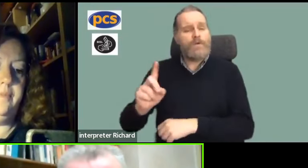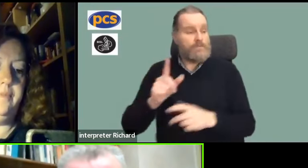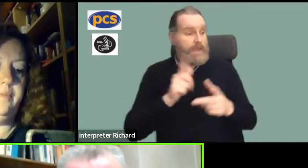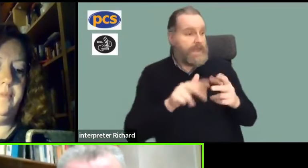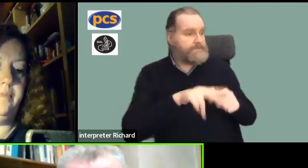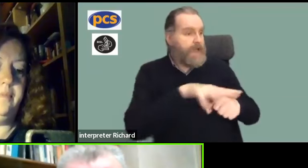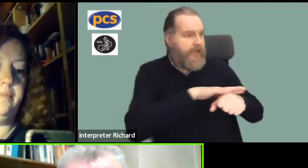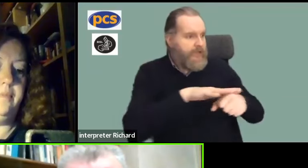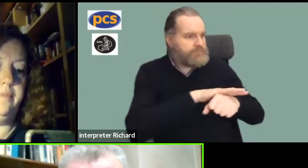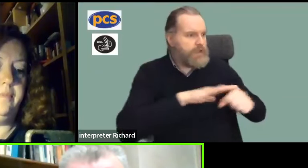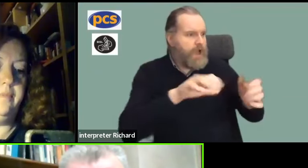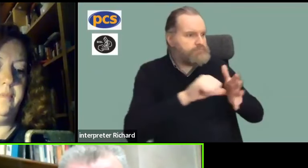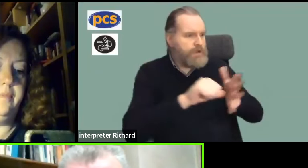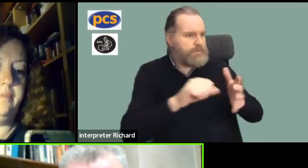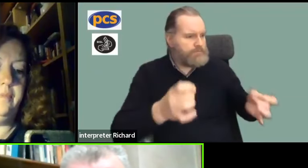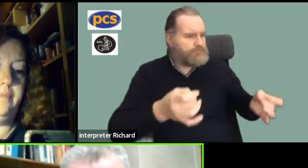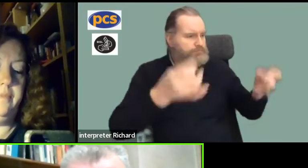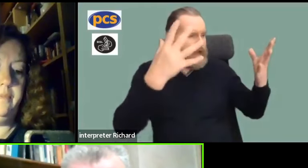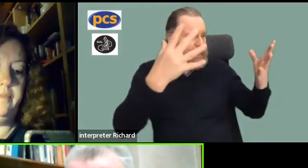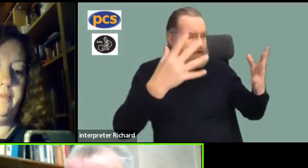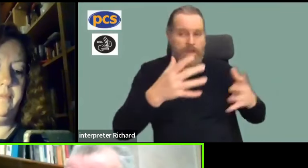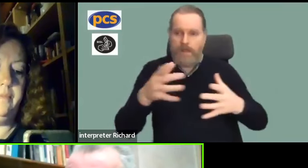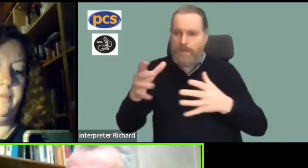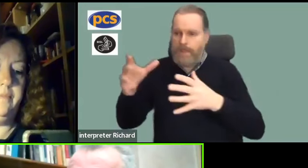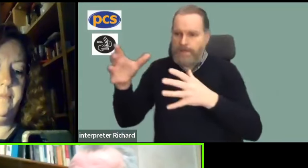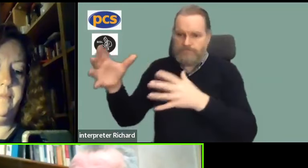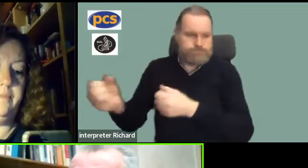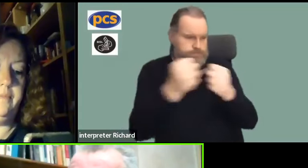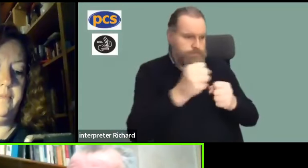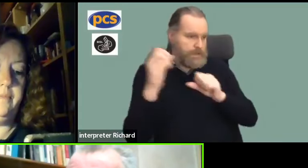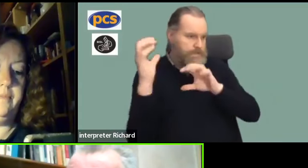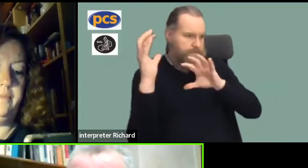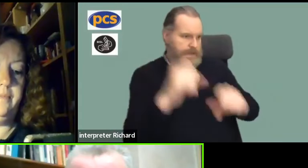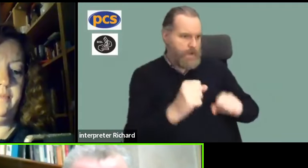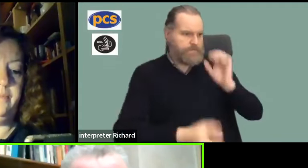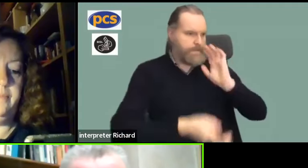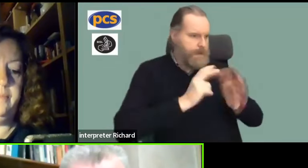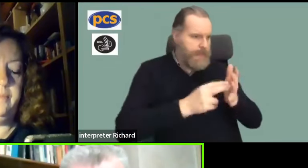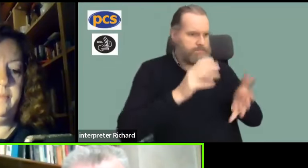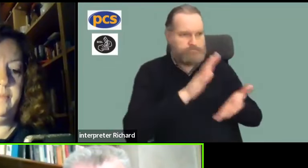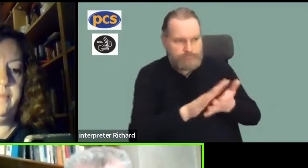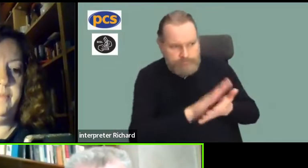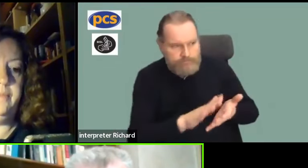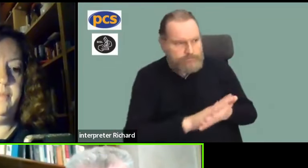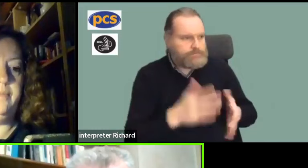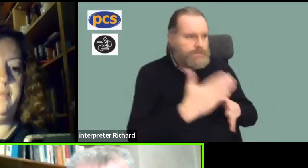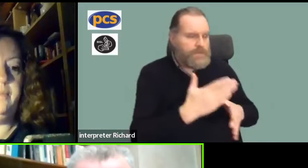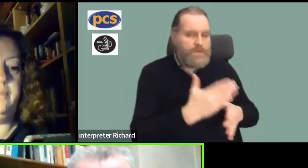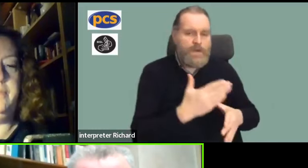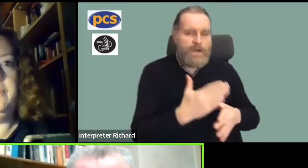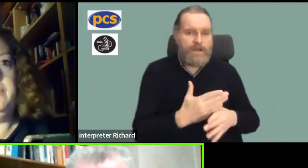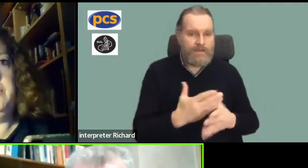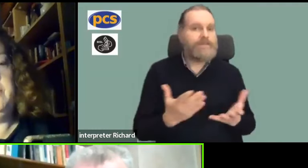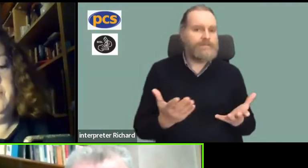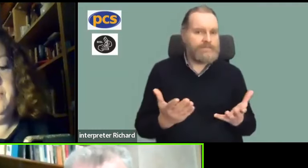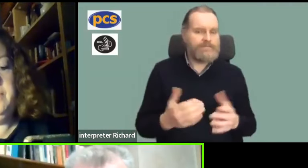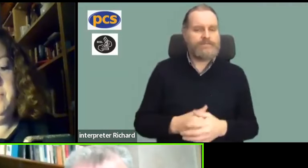are set up obviously to go in when there is a particular problem and to make to help with to make to help with contingency, planning